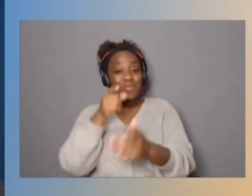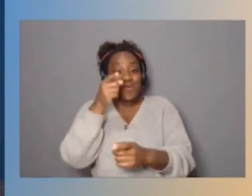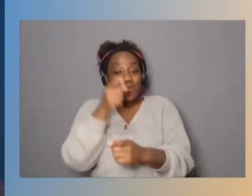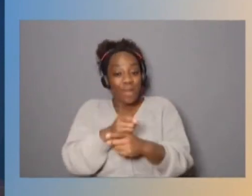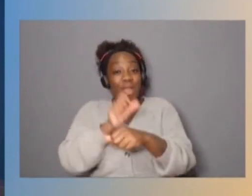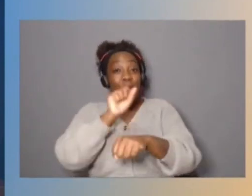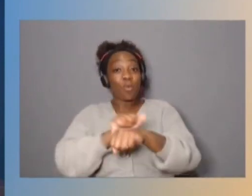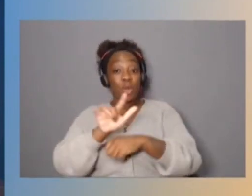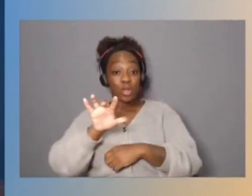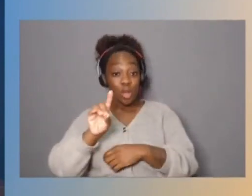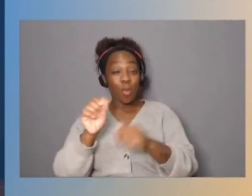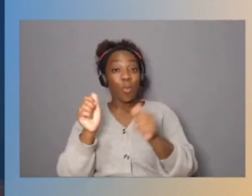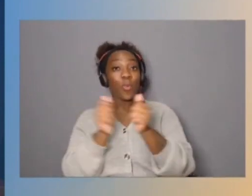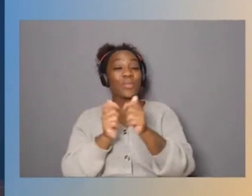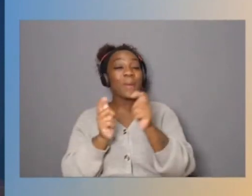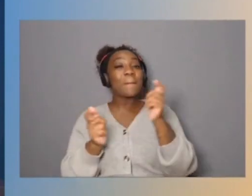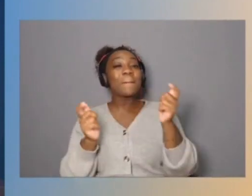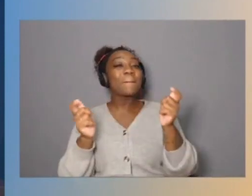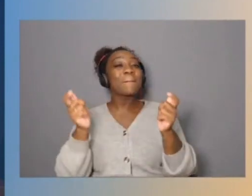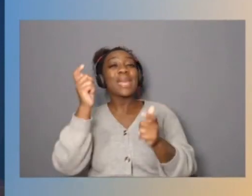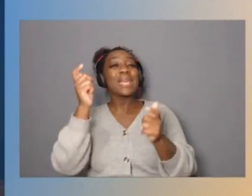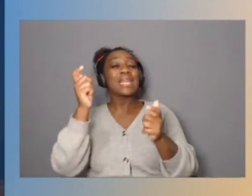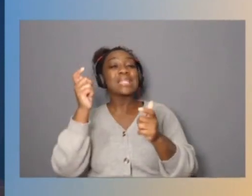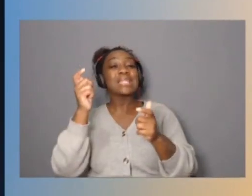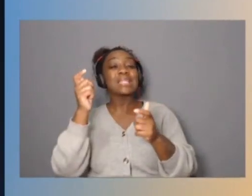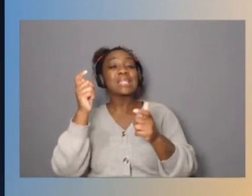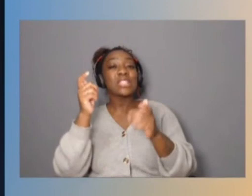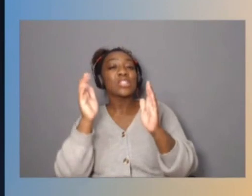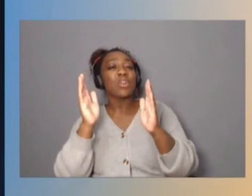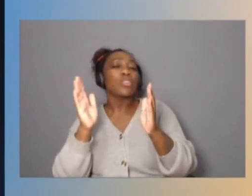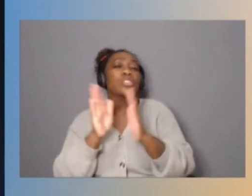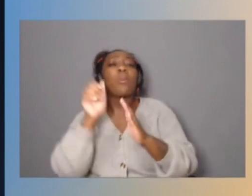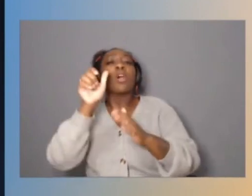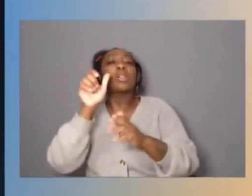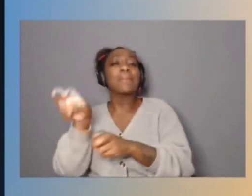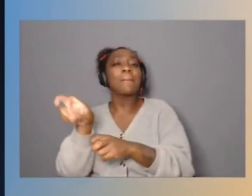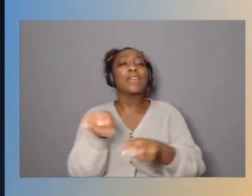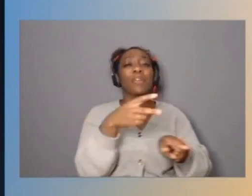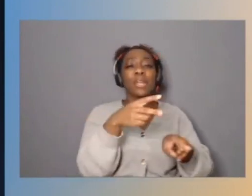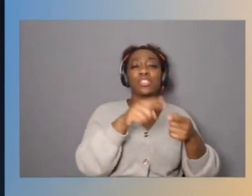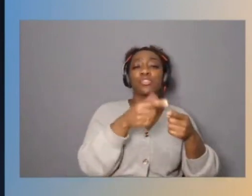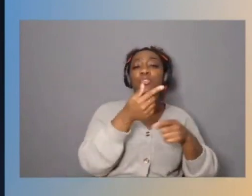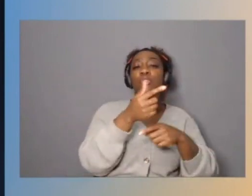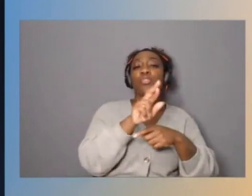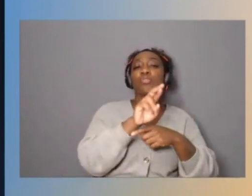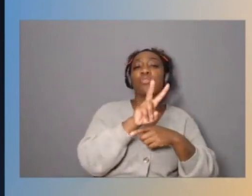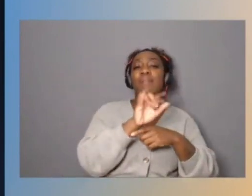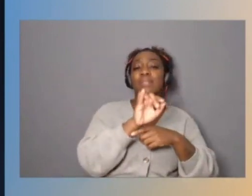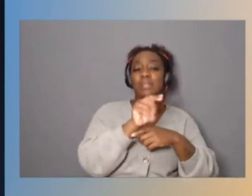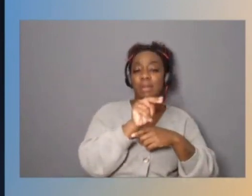for smallest migration effort to Graviton. So, it will give you a migration effort rating